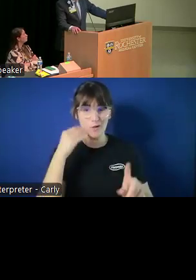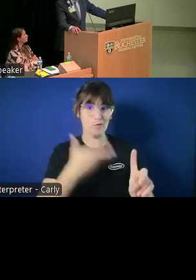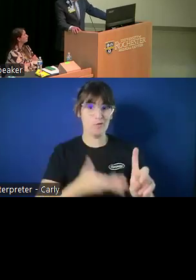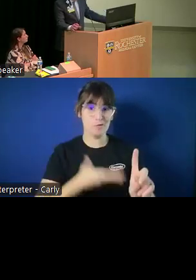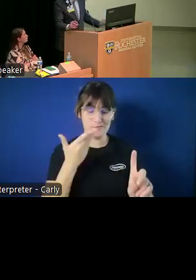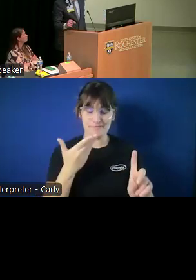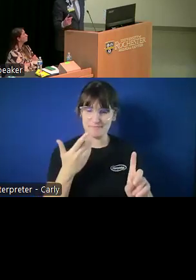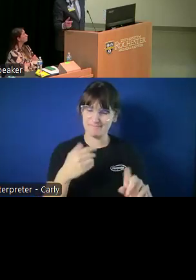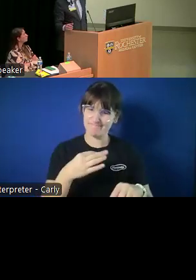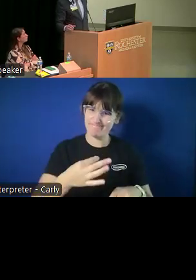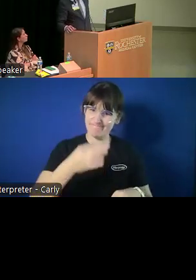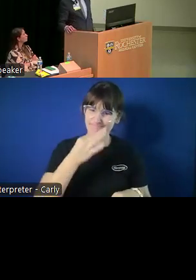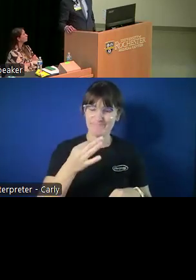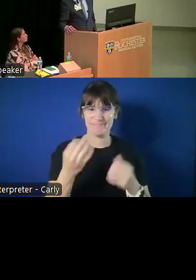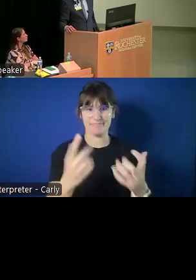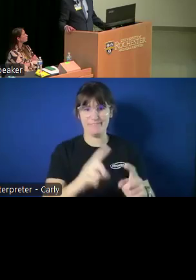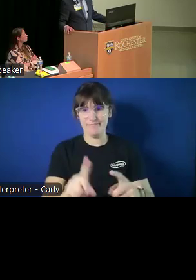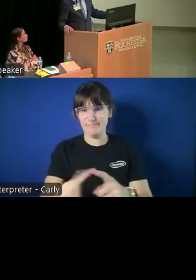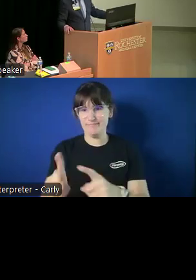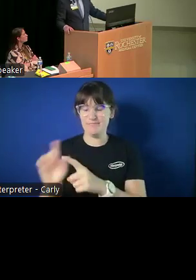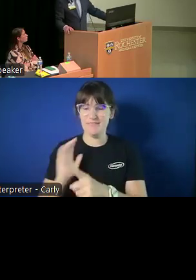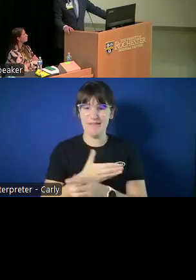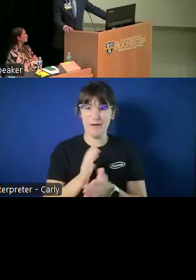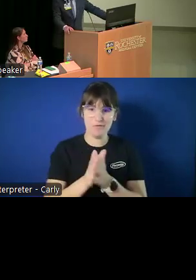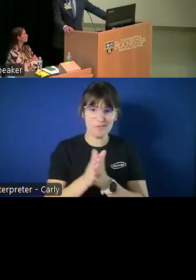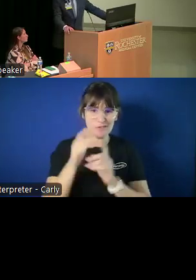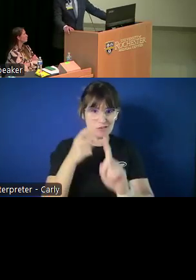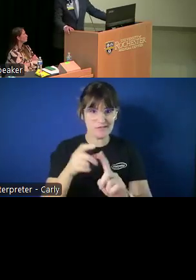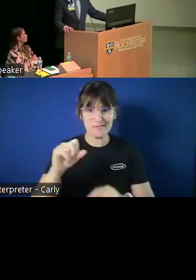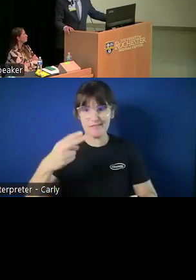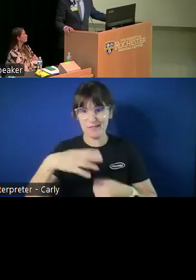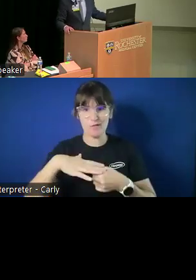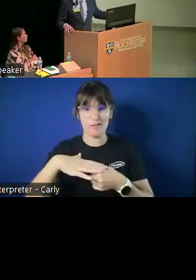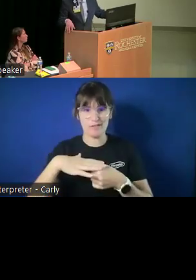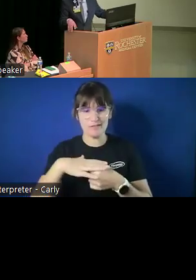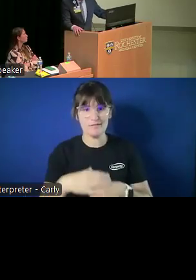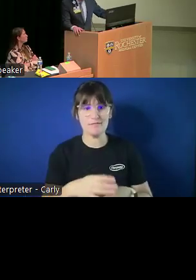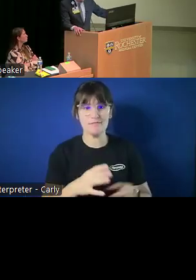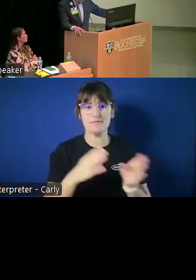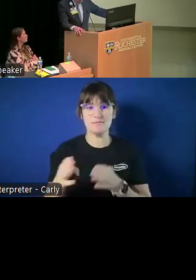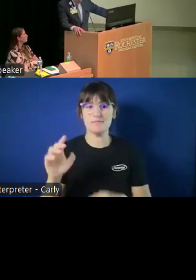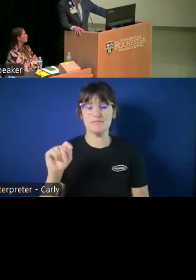across a wide spectrum of our initiatives and and stakeholder areas tony Ston is our operational